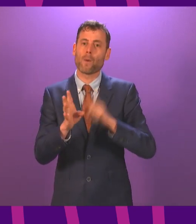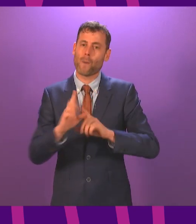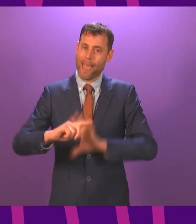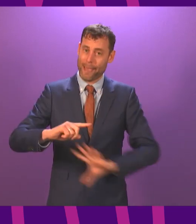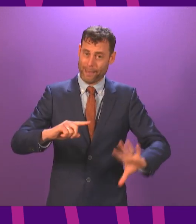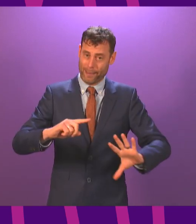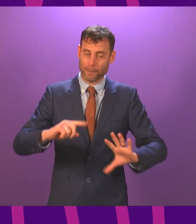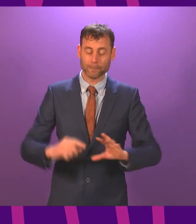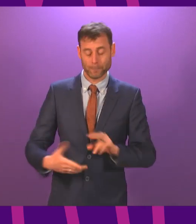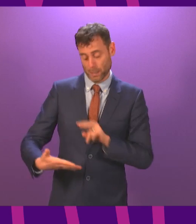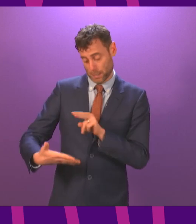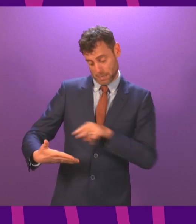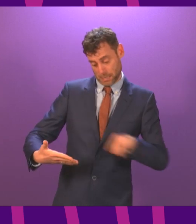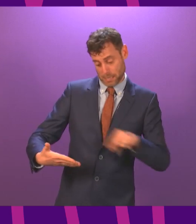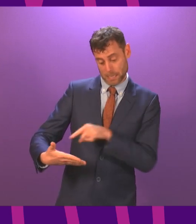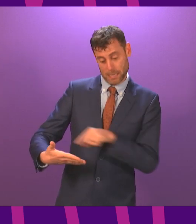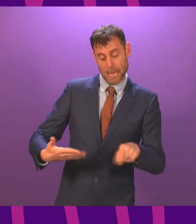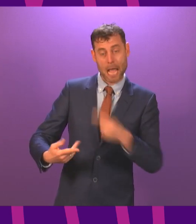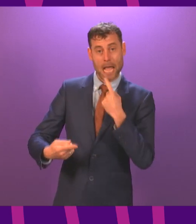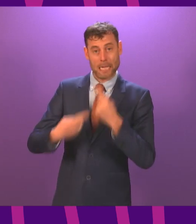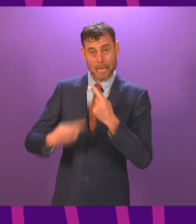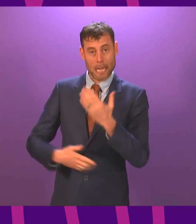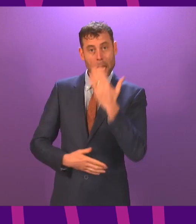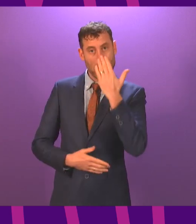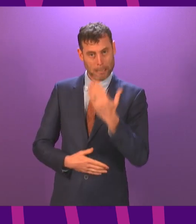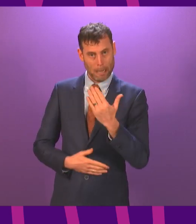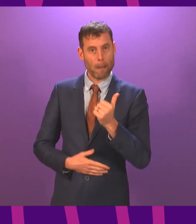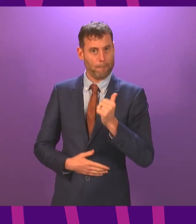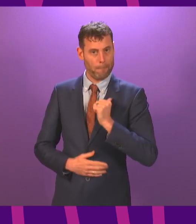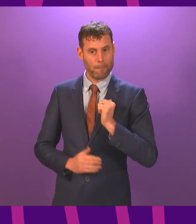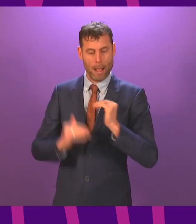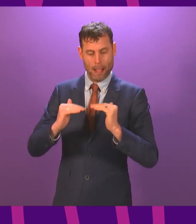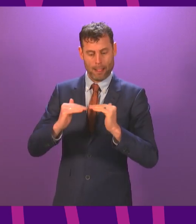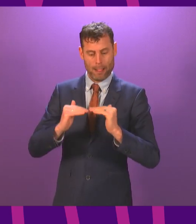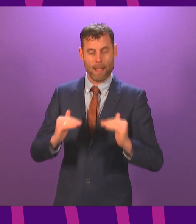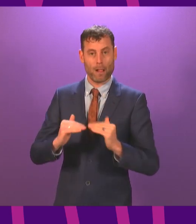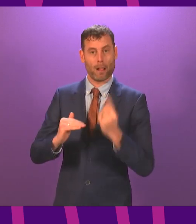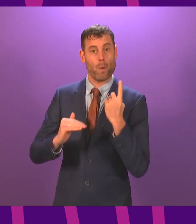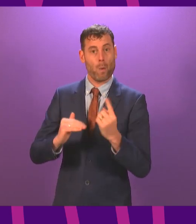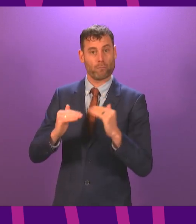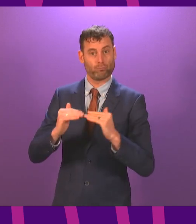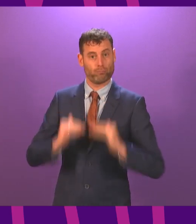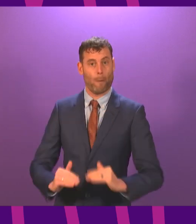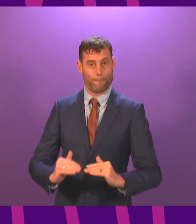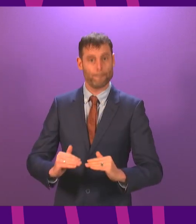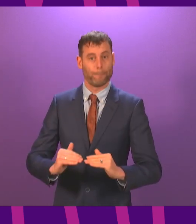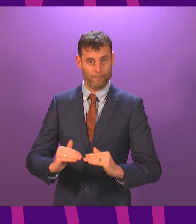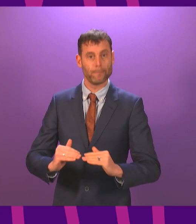The data there is indicative of a move to level 1 soon. However, the concern right now,